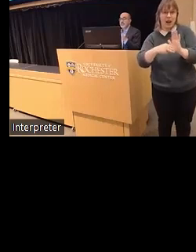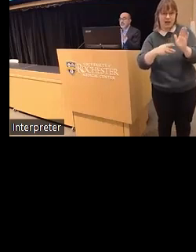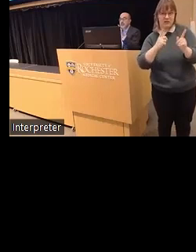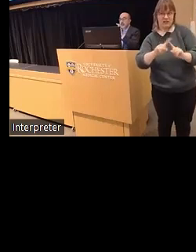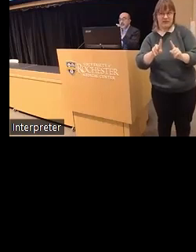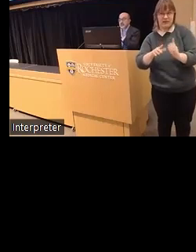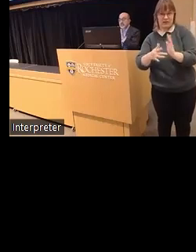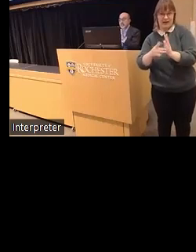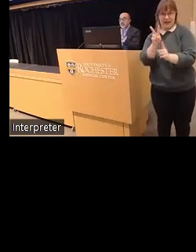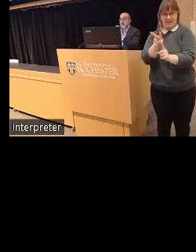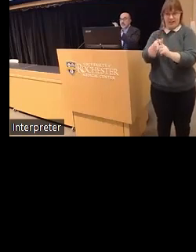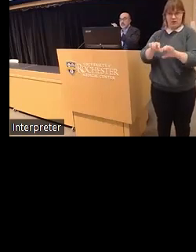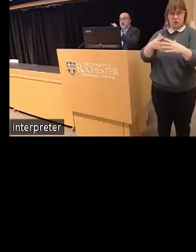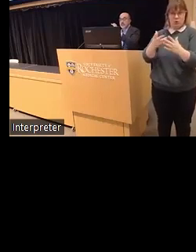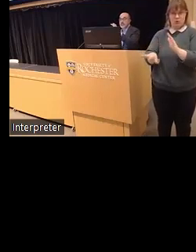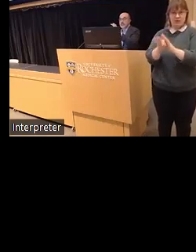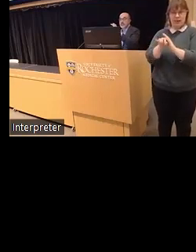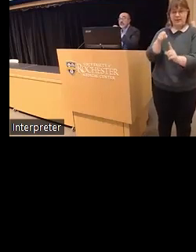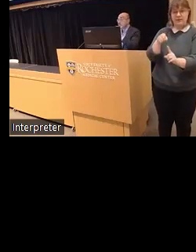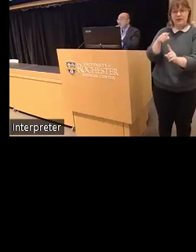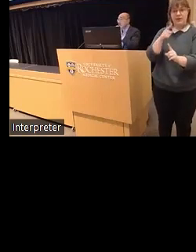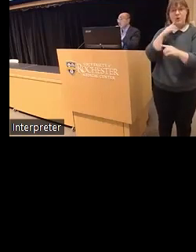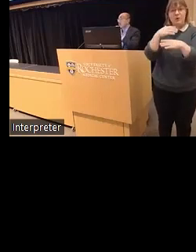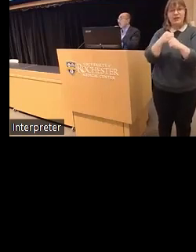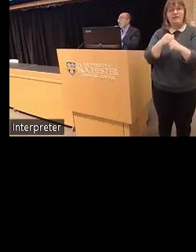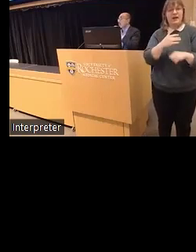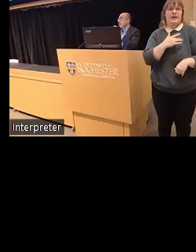to a group that was selected who received sort of conven IAL medication treatment so it could